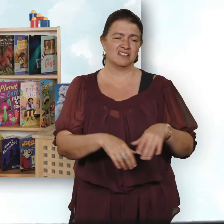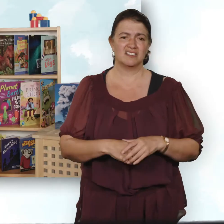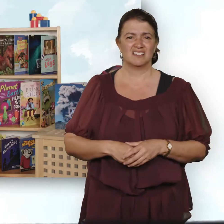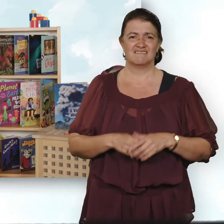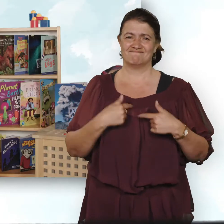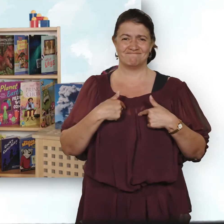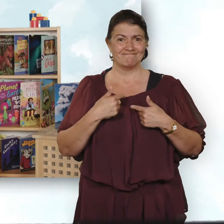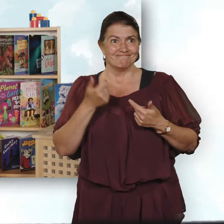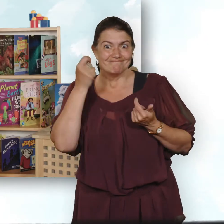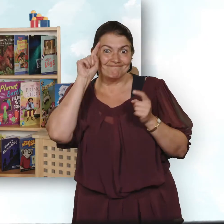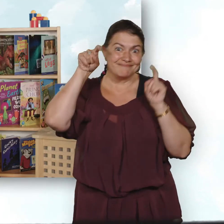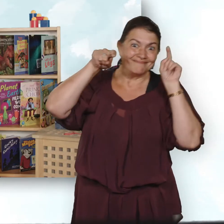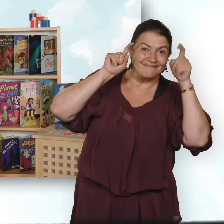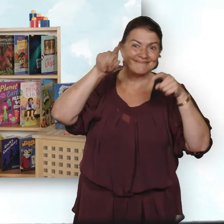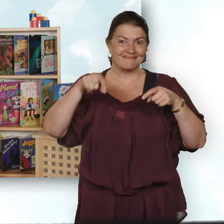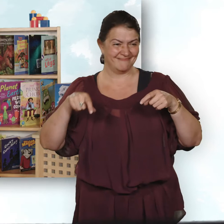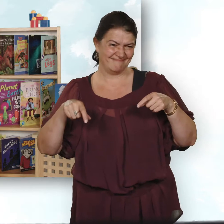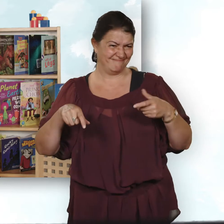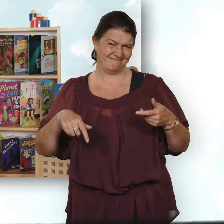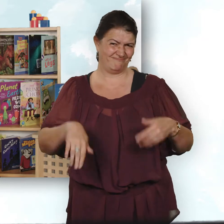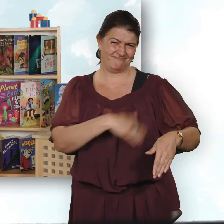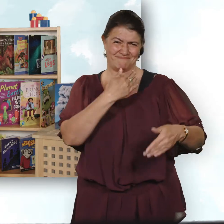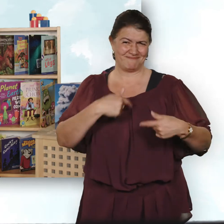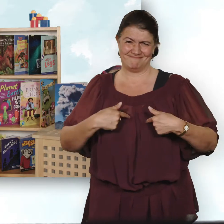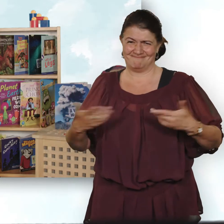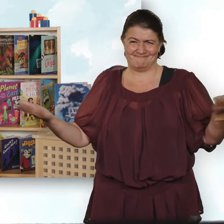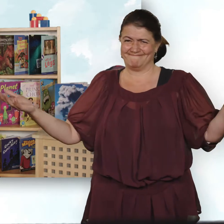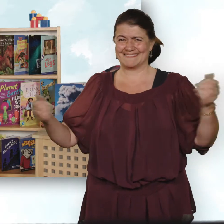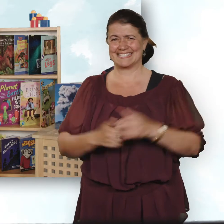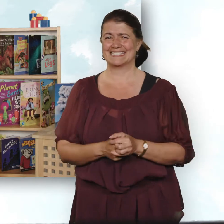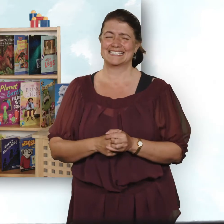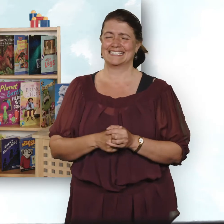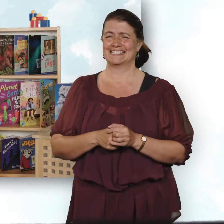“We’re not very good at inventing, are we?” sighed Billy.